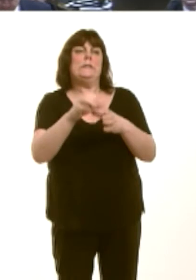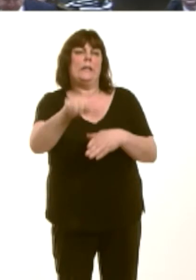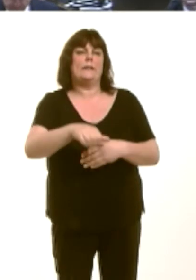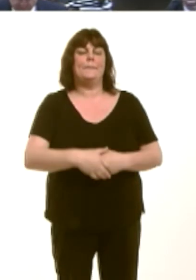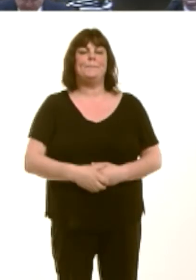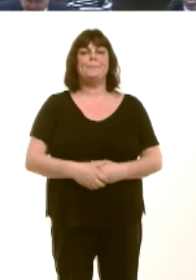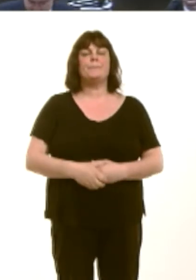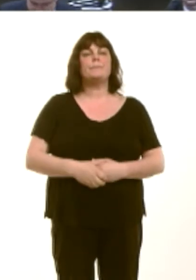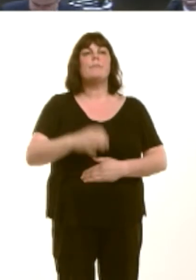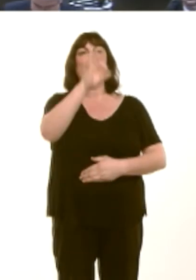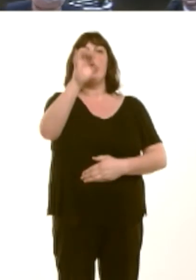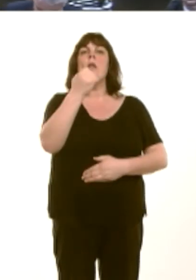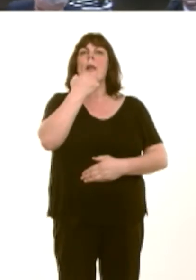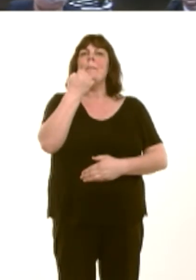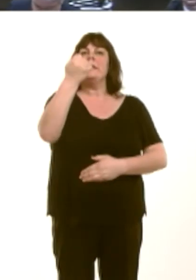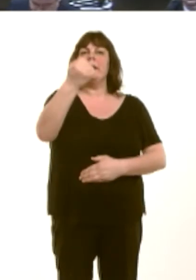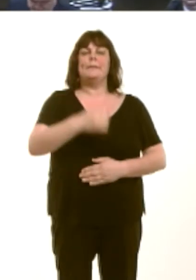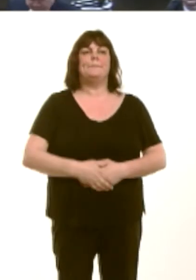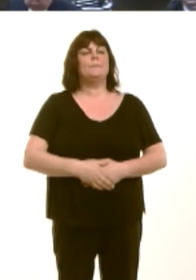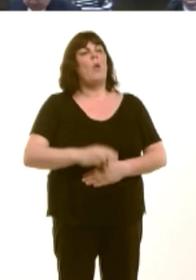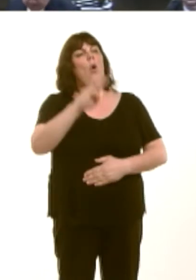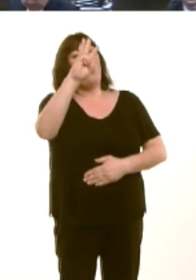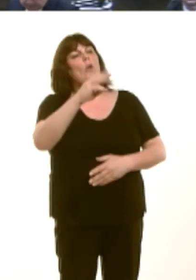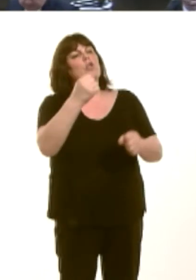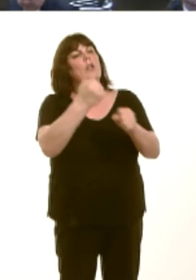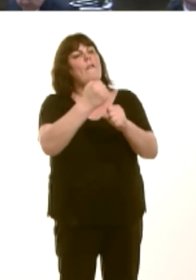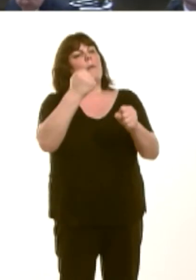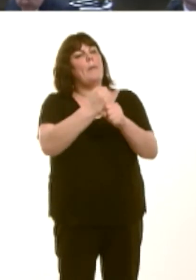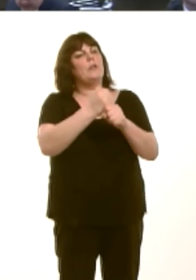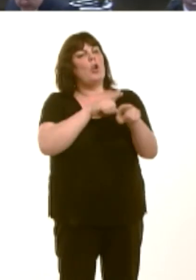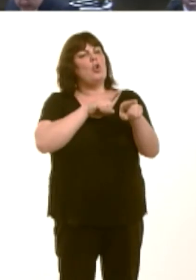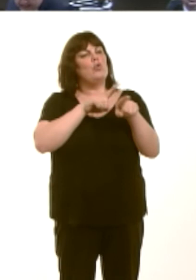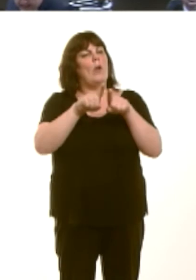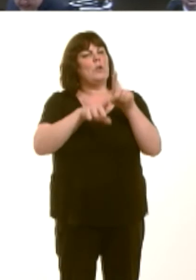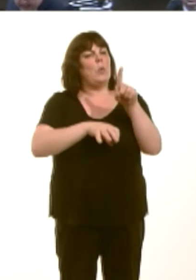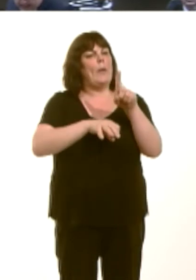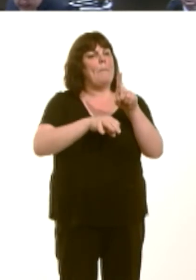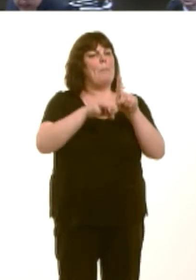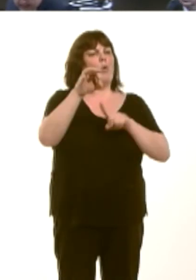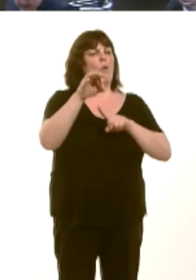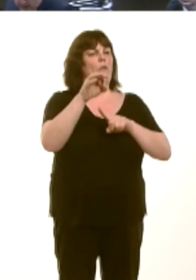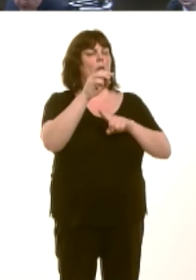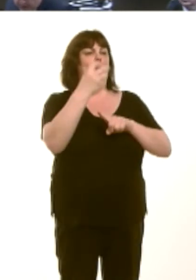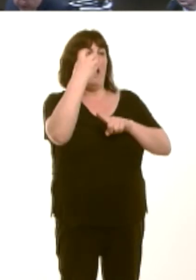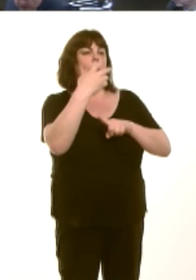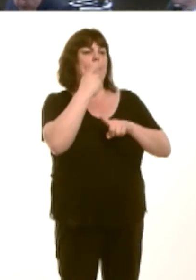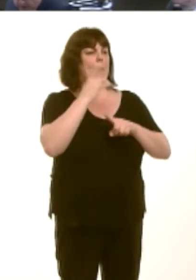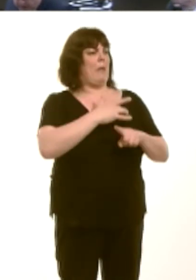Mike Hedges: 10. What action is the Welsh Government taking to reduce the problem of isolation and loneliness in elderly people? OAQ(4)2157(FM) Carwyn Jones: Our strategy for older people